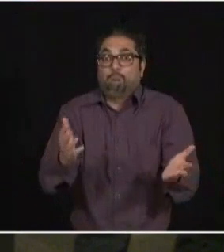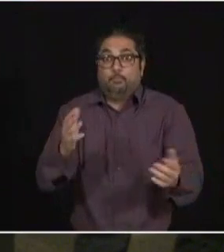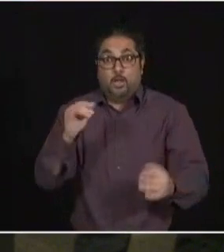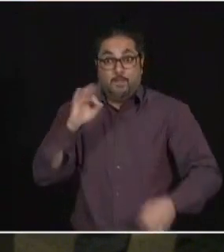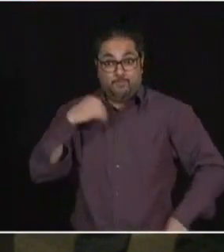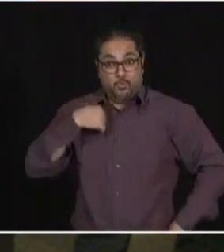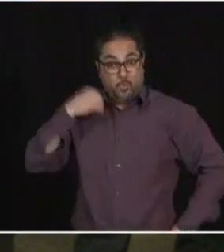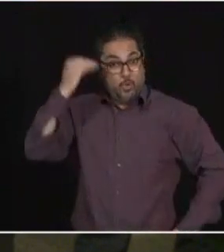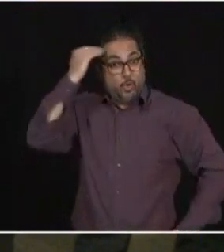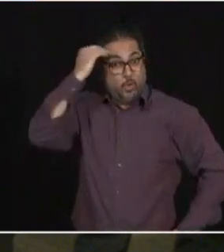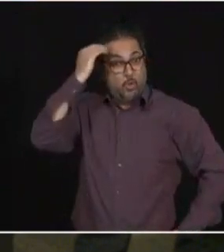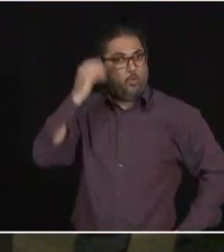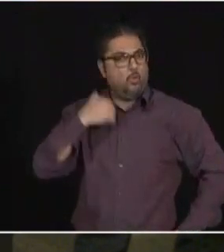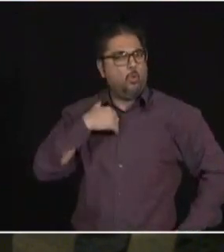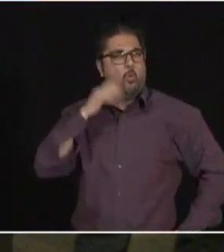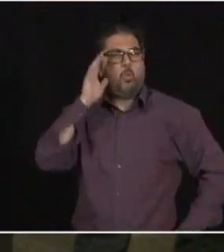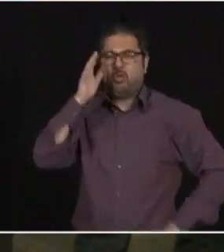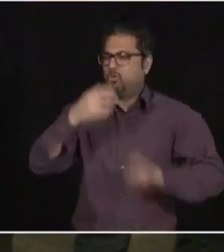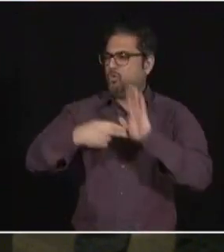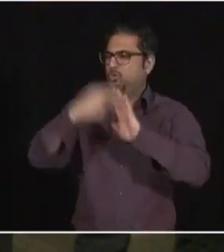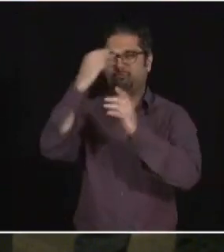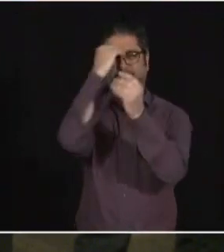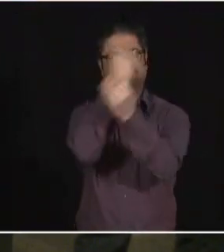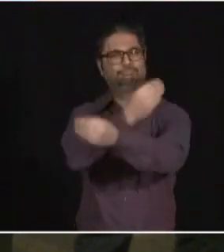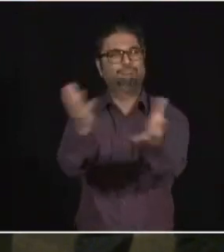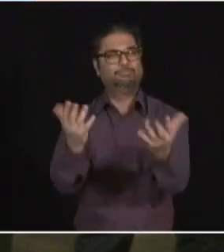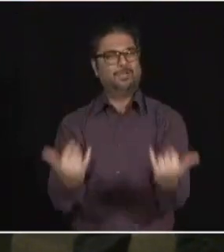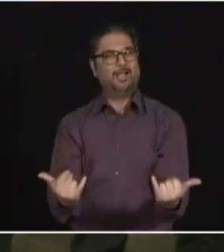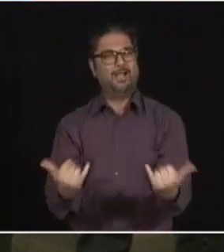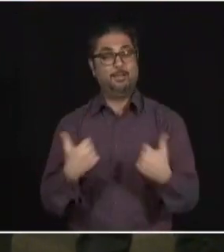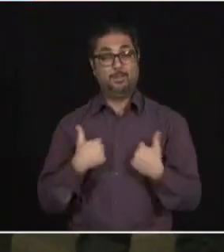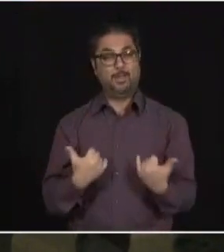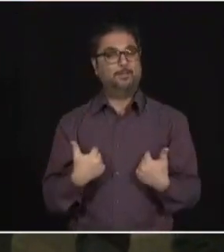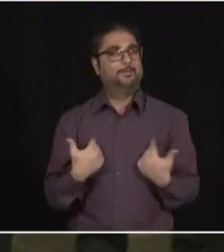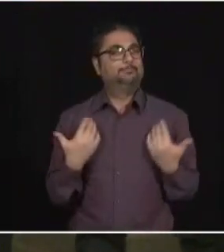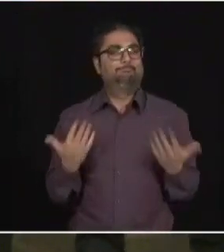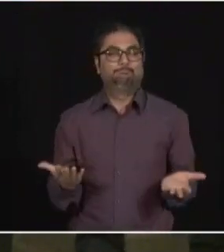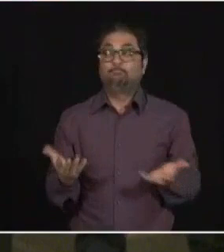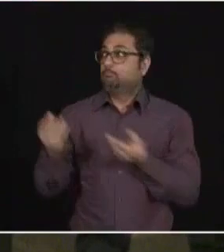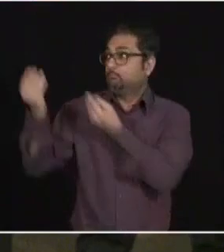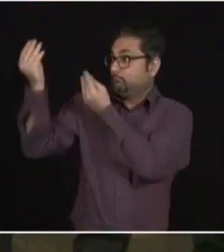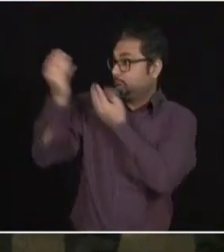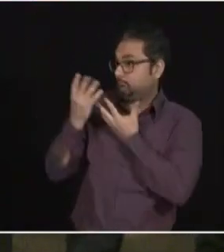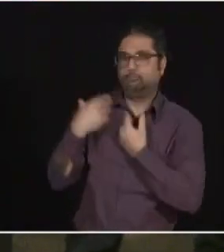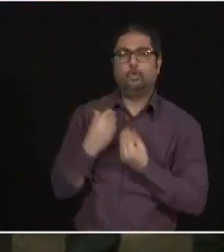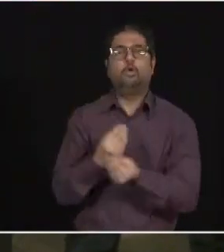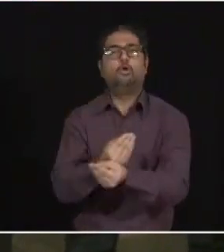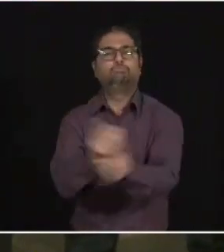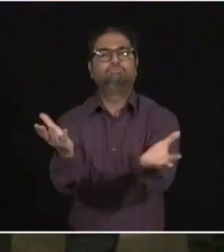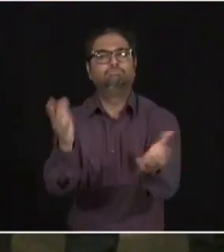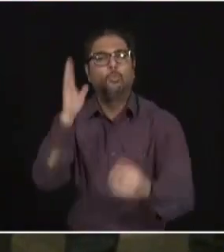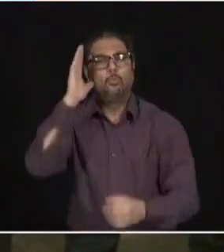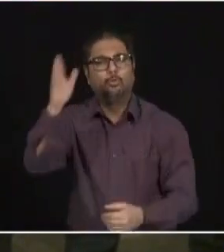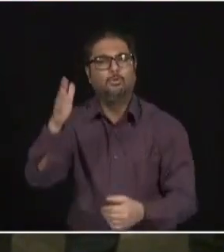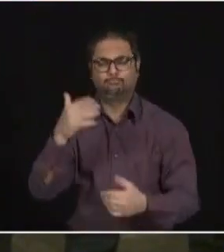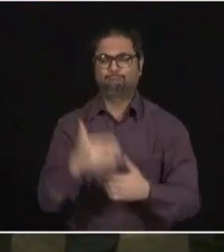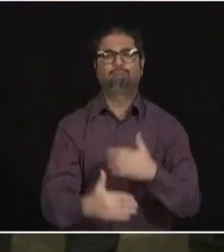But as we're working together and as I get information, I pass that information on to the people of Ontario.